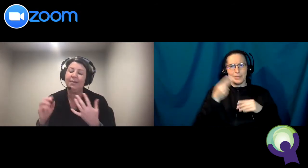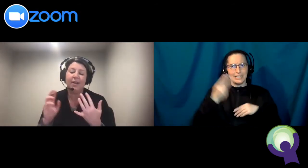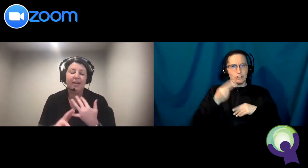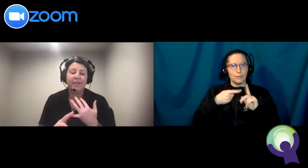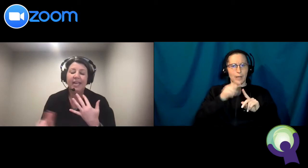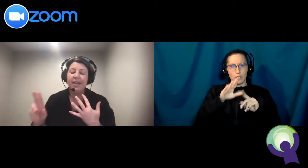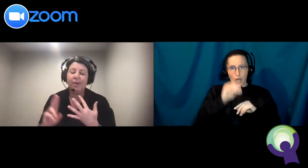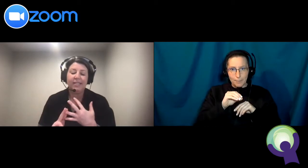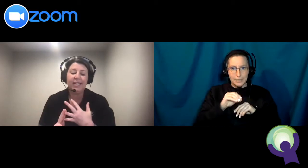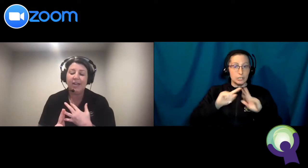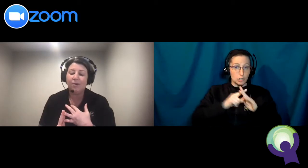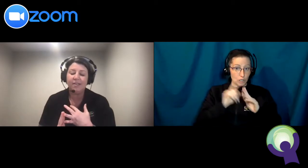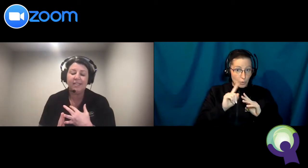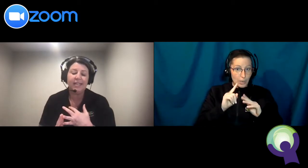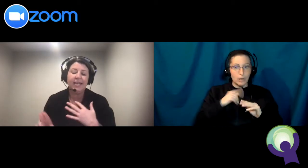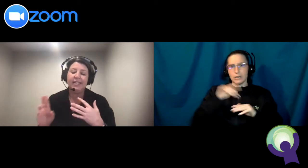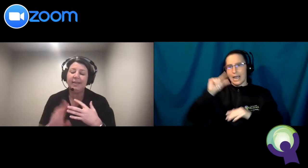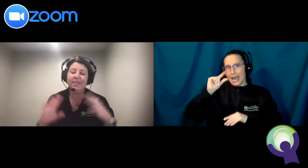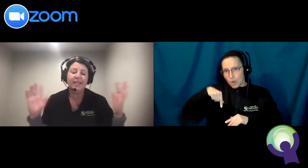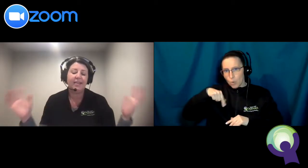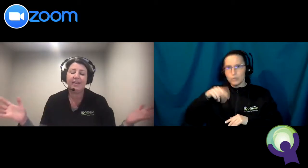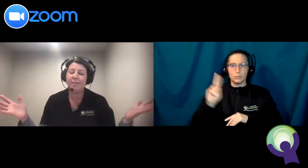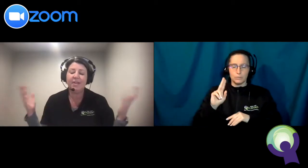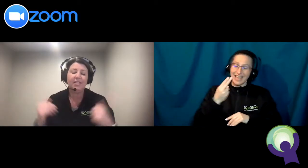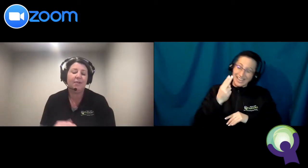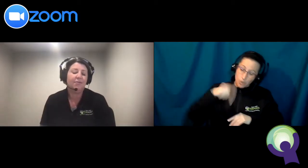where did it begin? Where is the headquarter city, something that the company is known for?